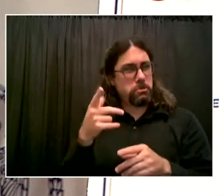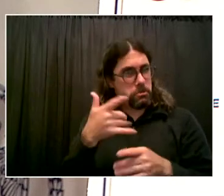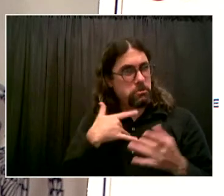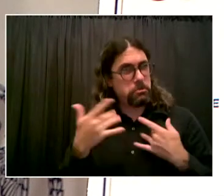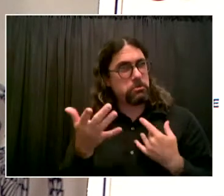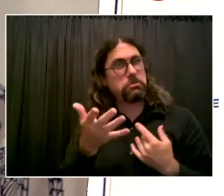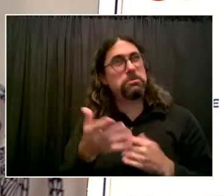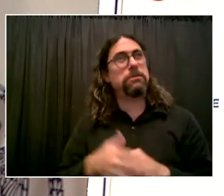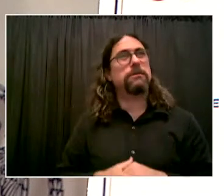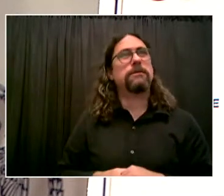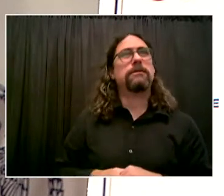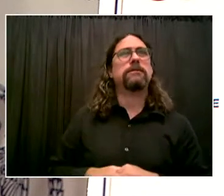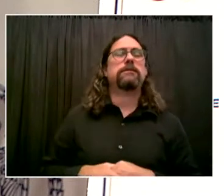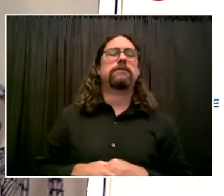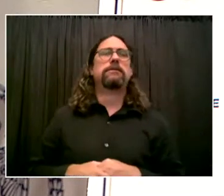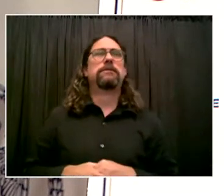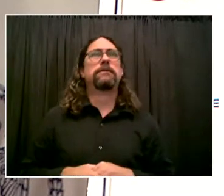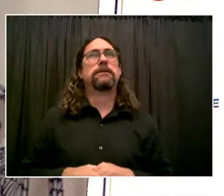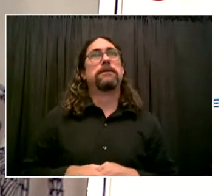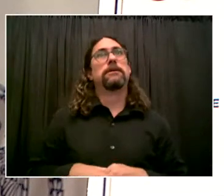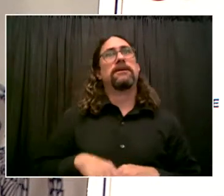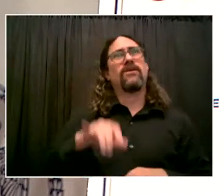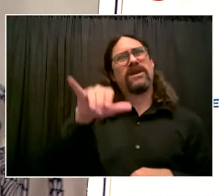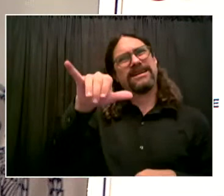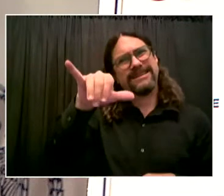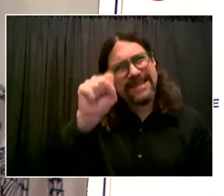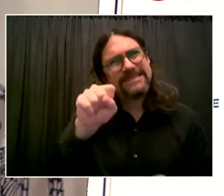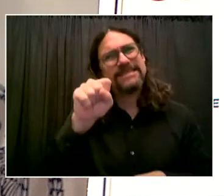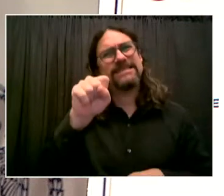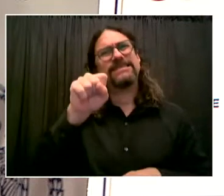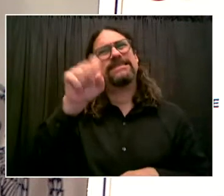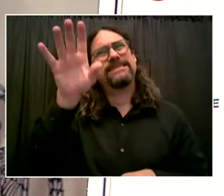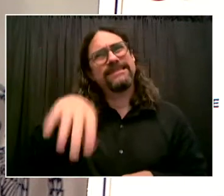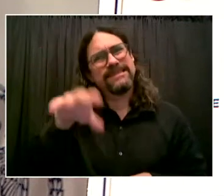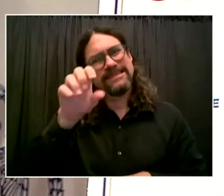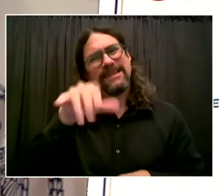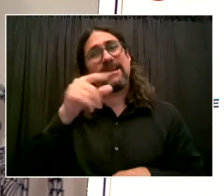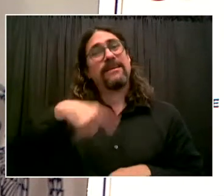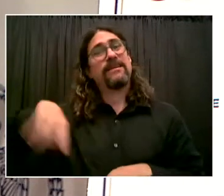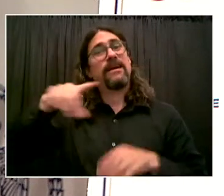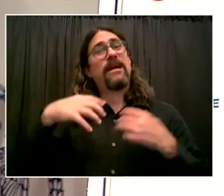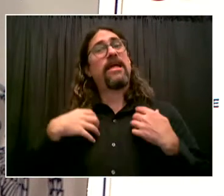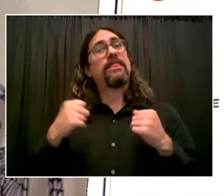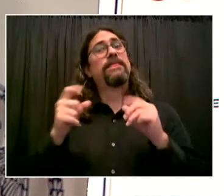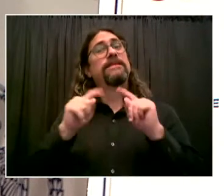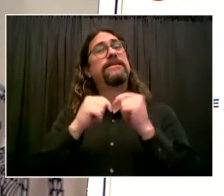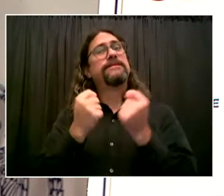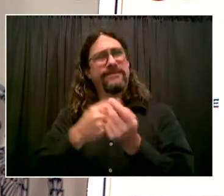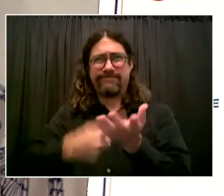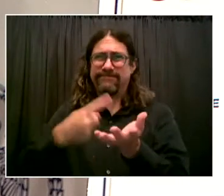FEELINGS ON THIS ONE. I O DTHNKI YOU ARE MAKING A GOOD POINT OR